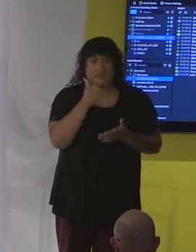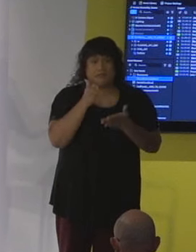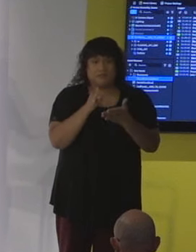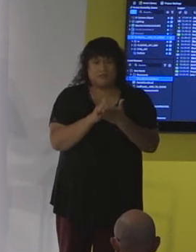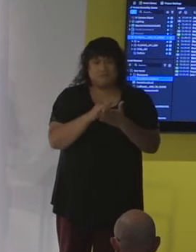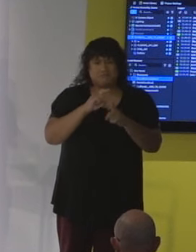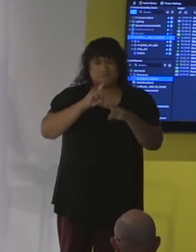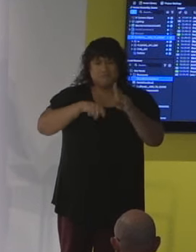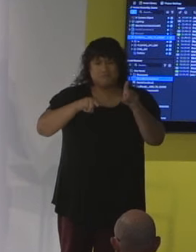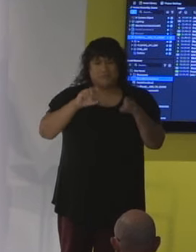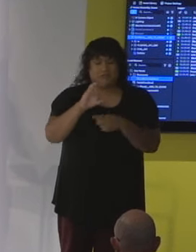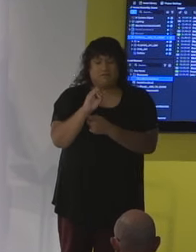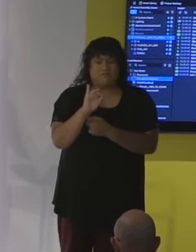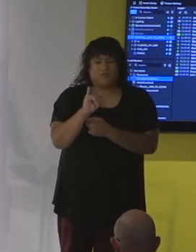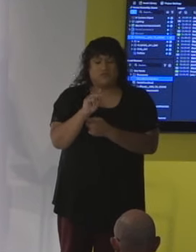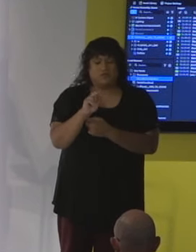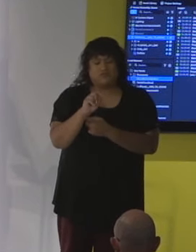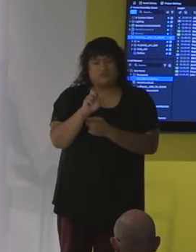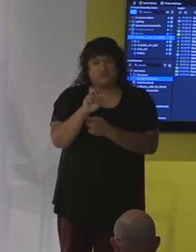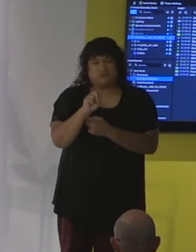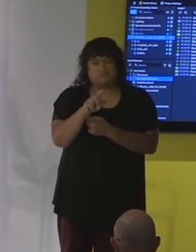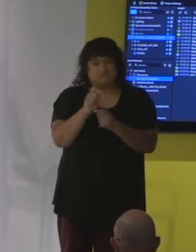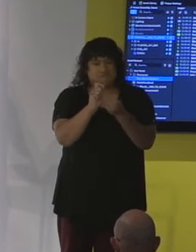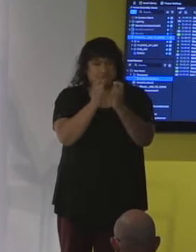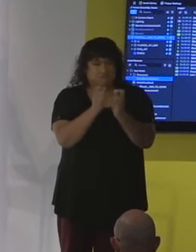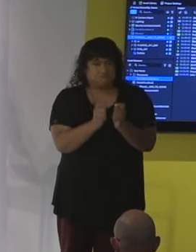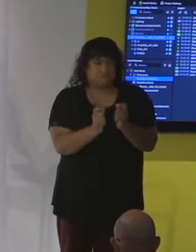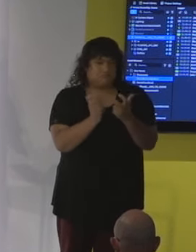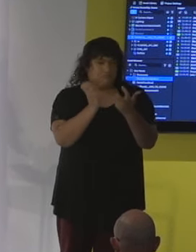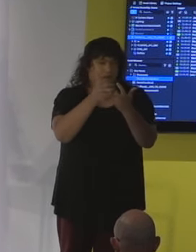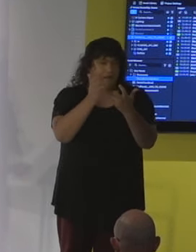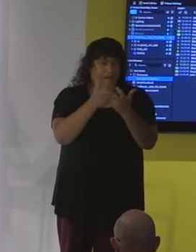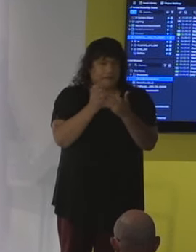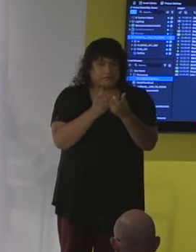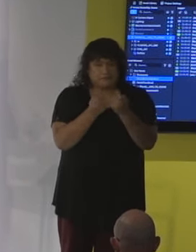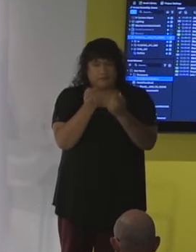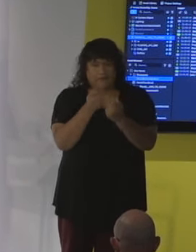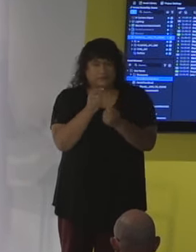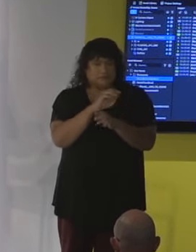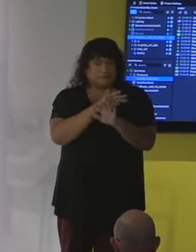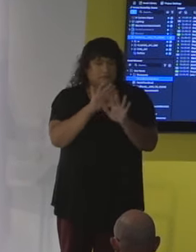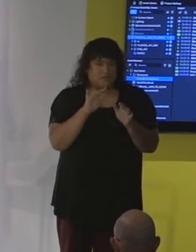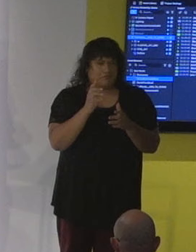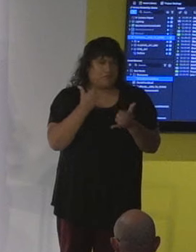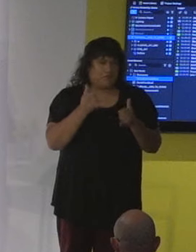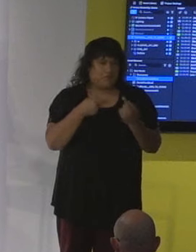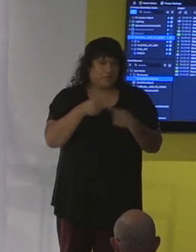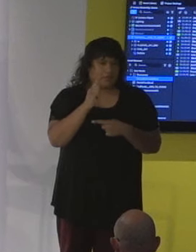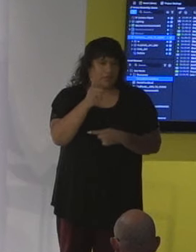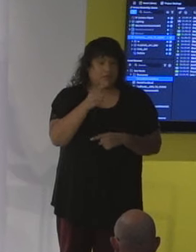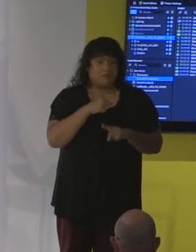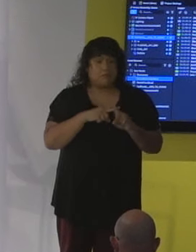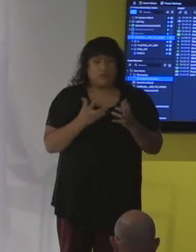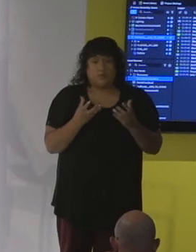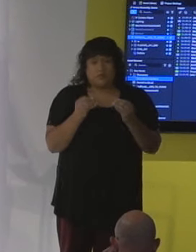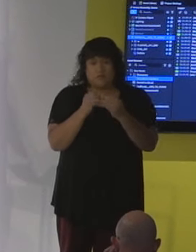you can play around with it later, but I want some more feedback. So, let's go ahead and add that.